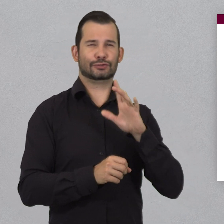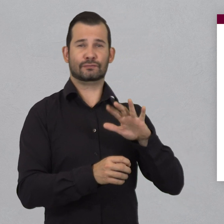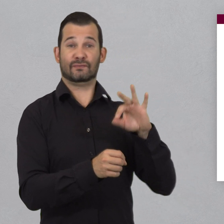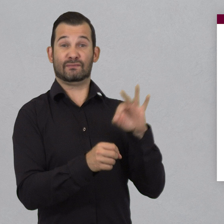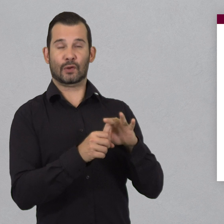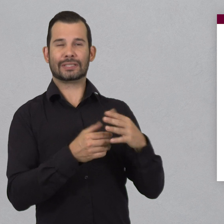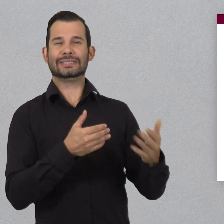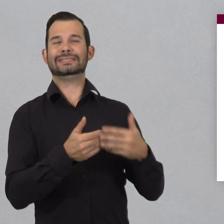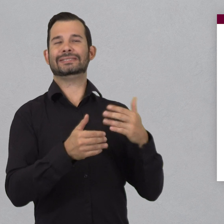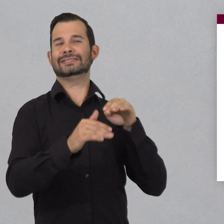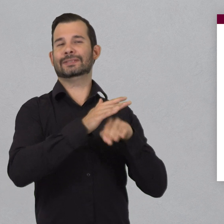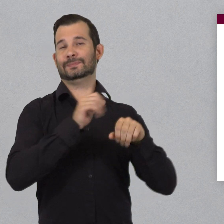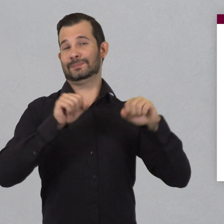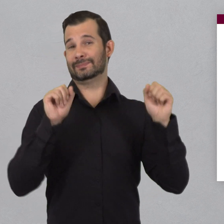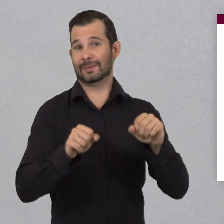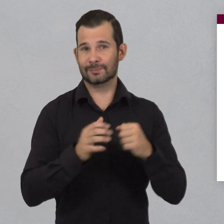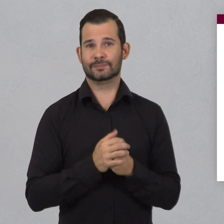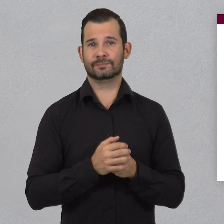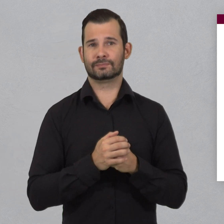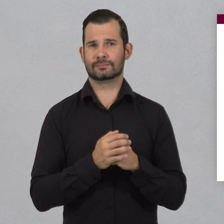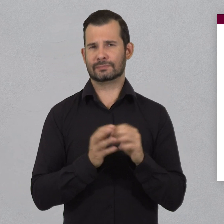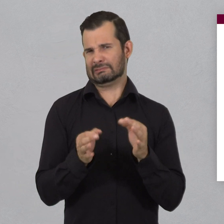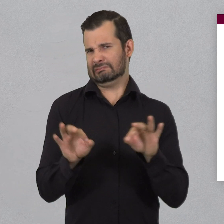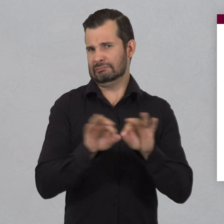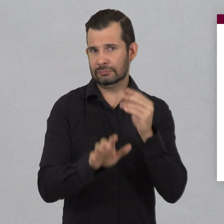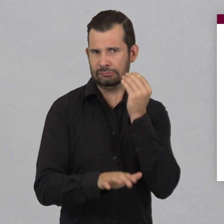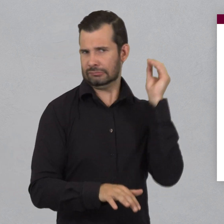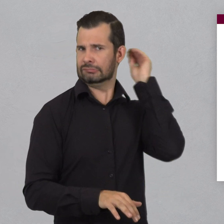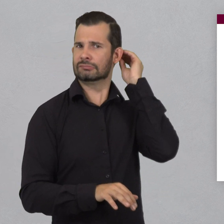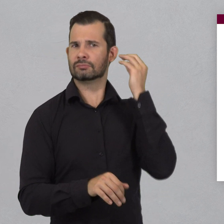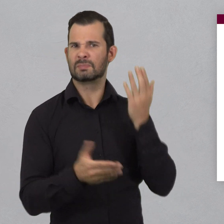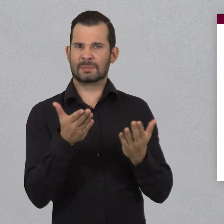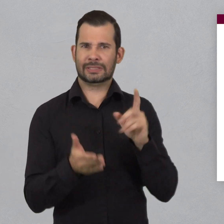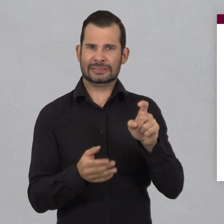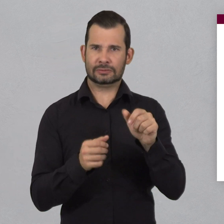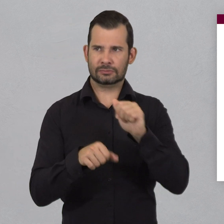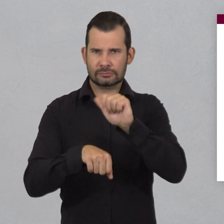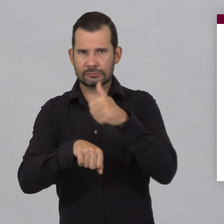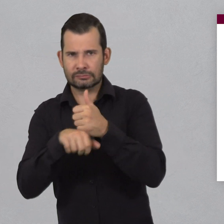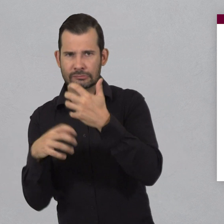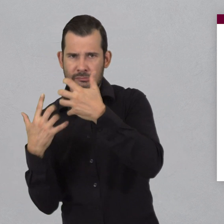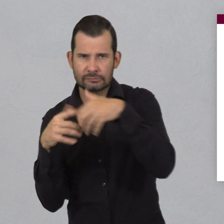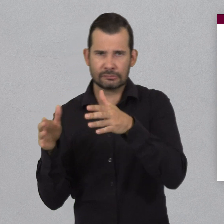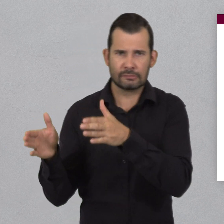voting is as easy and accessible as possible. Keep in mind that you may need to make